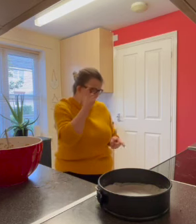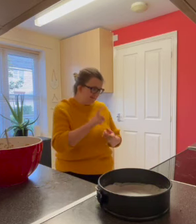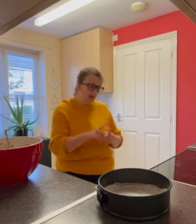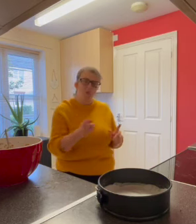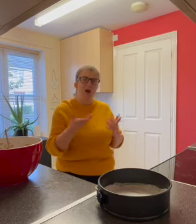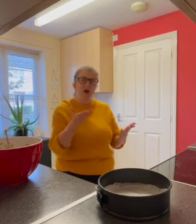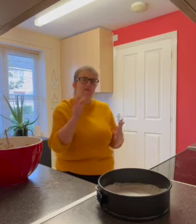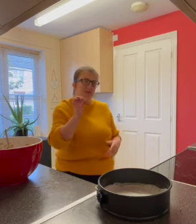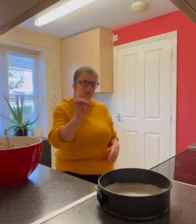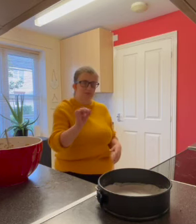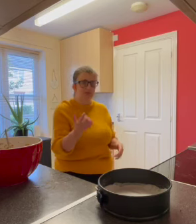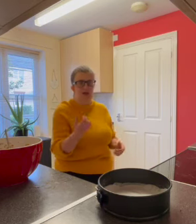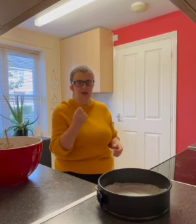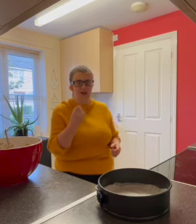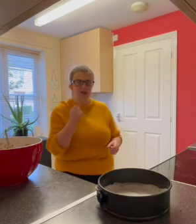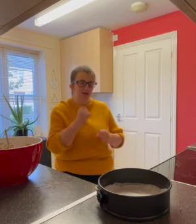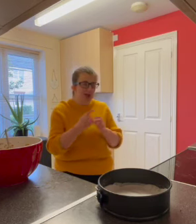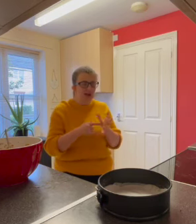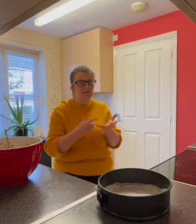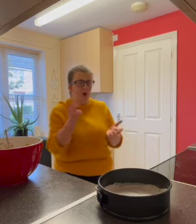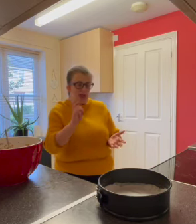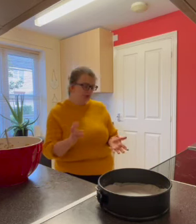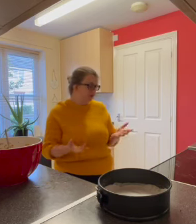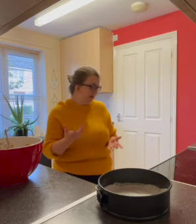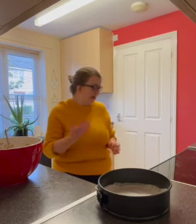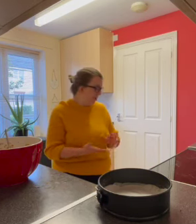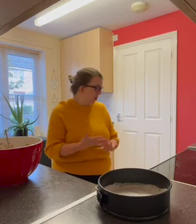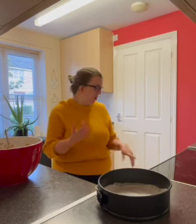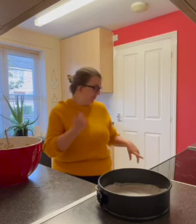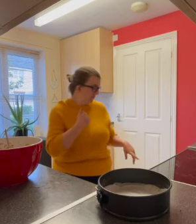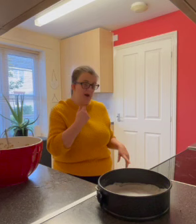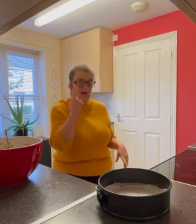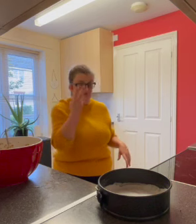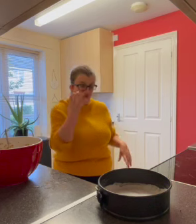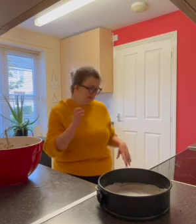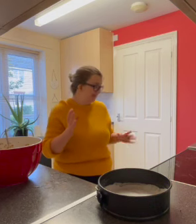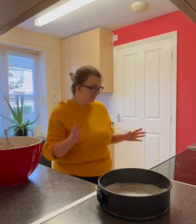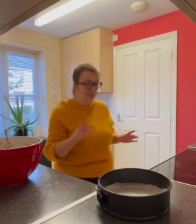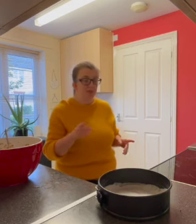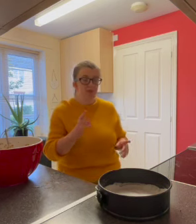depend what type is your oven is, gas or electric as my is electric so it is 130c.